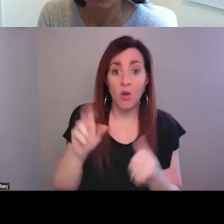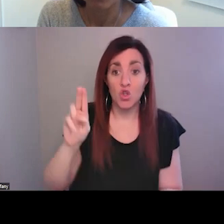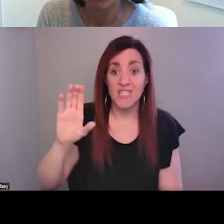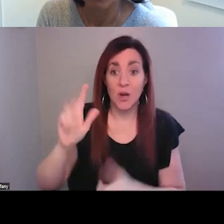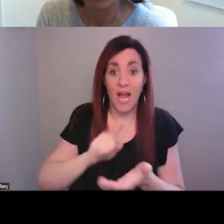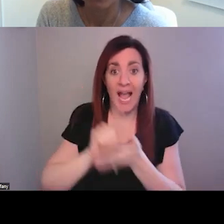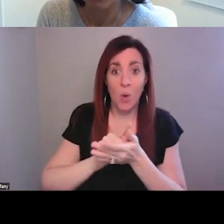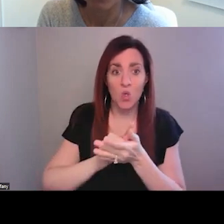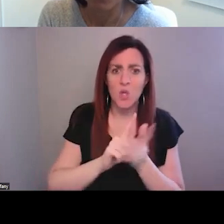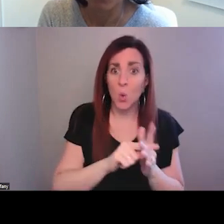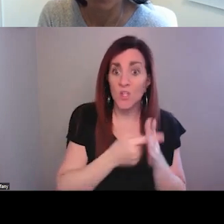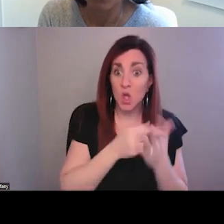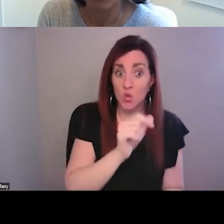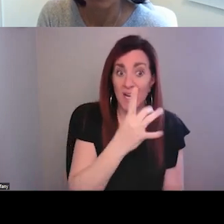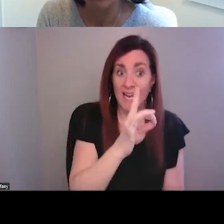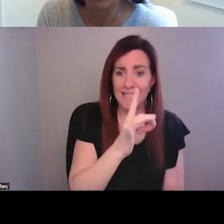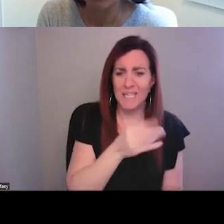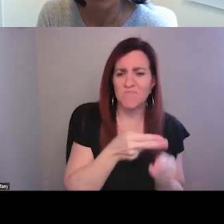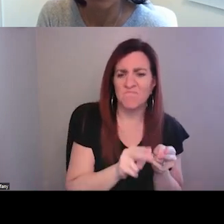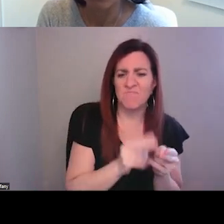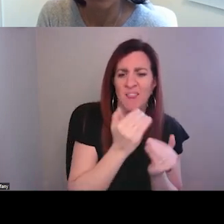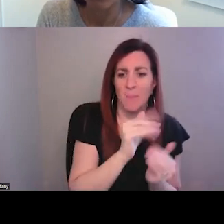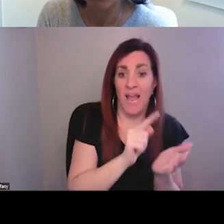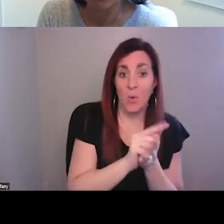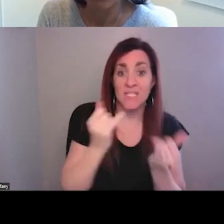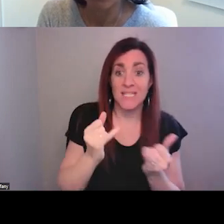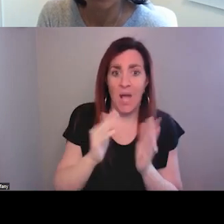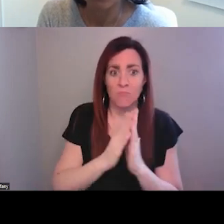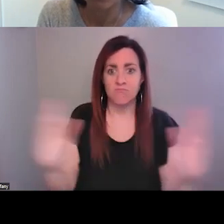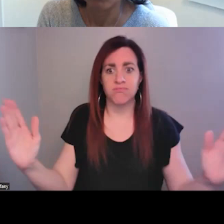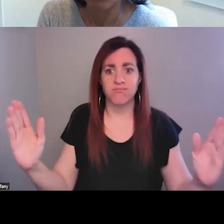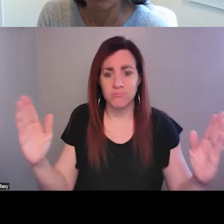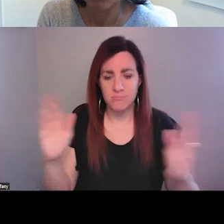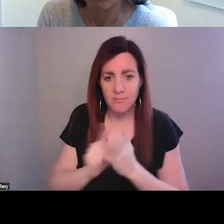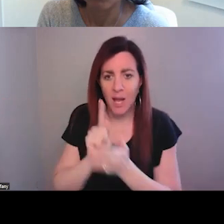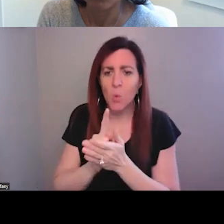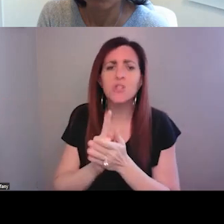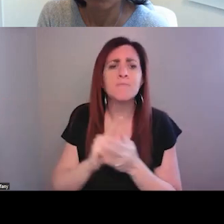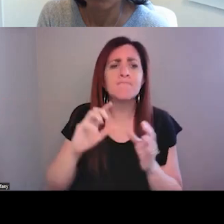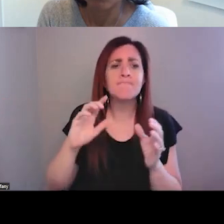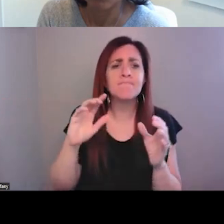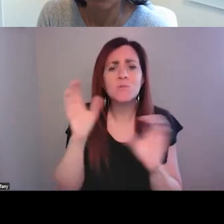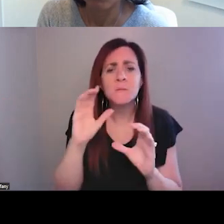STARTED IN 2018 AND ALSO LOOKING AT WAYS TO DO MOBILE CRISIS. IN